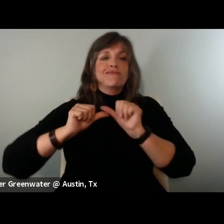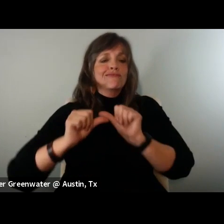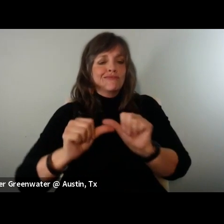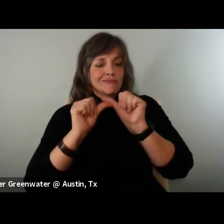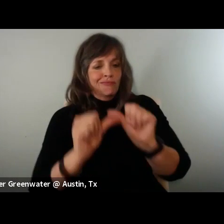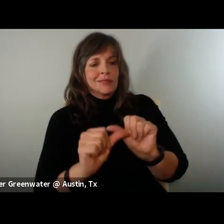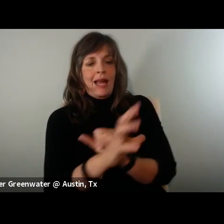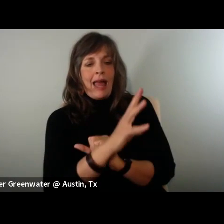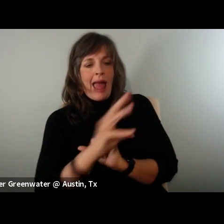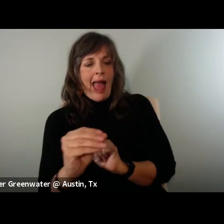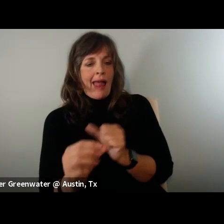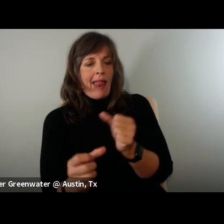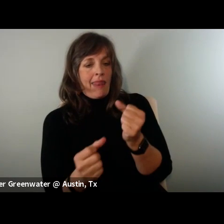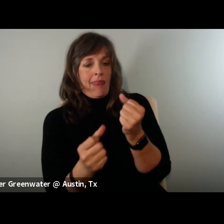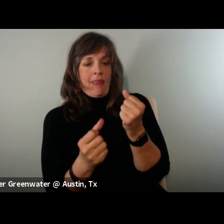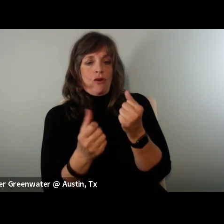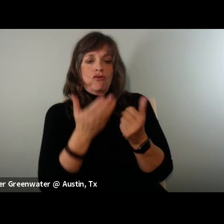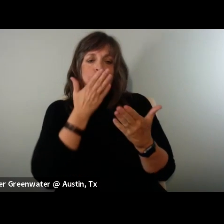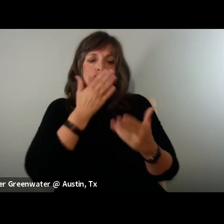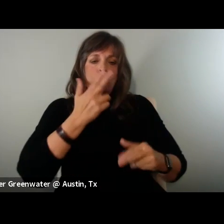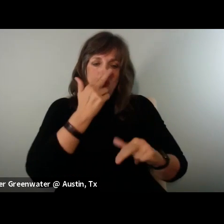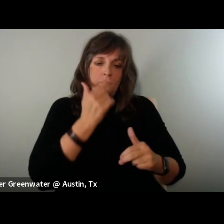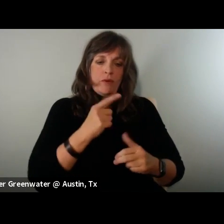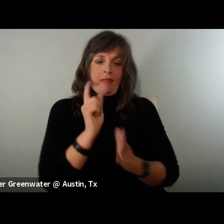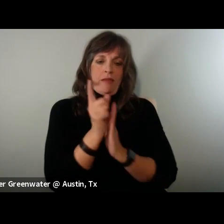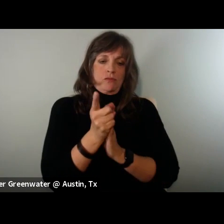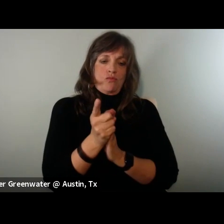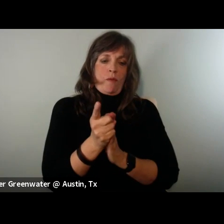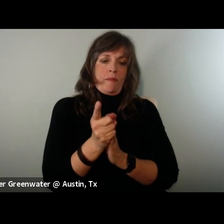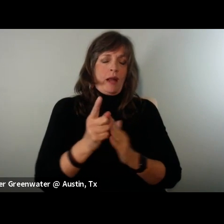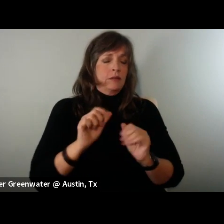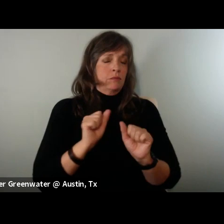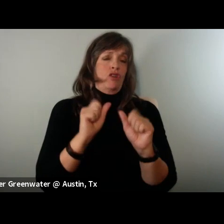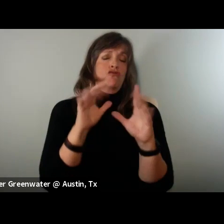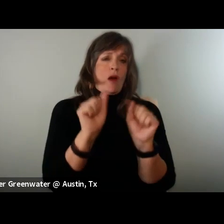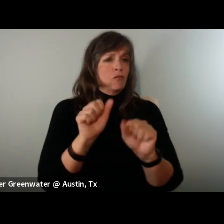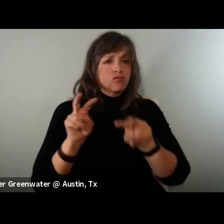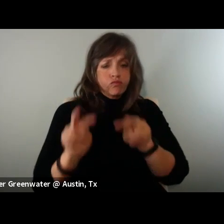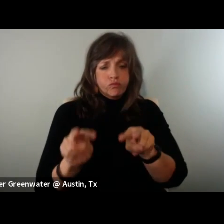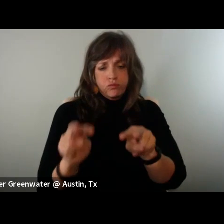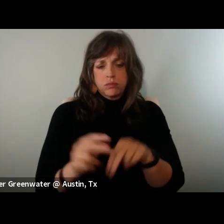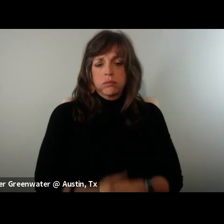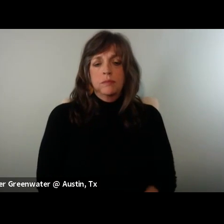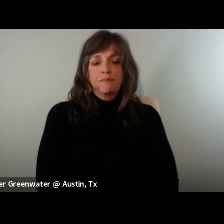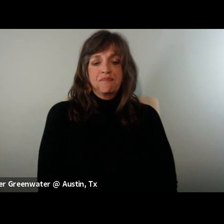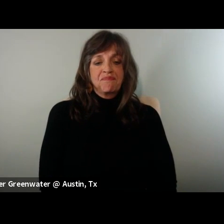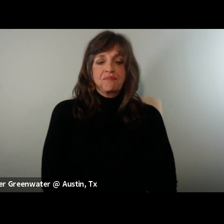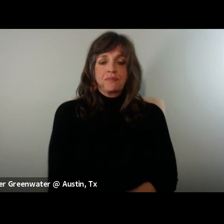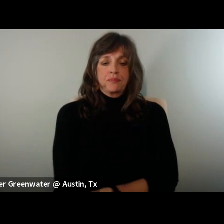with whom we are so proud so collaborate in any capacity. HowlRound, if you don't know, has been leading the theater field